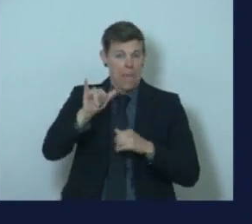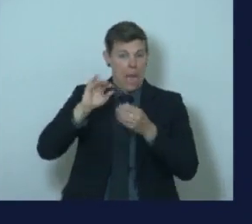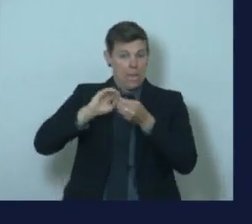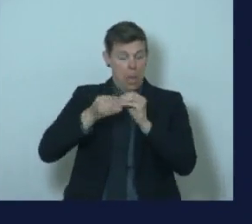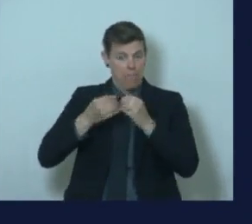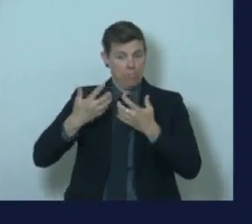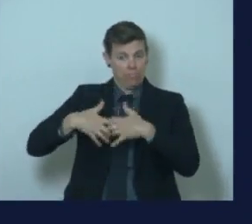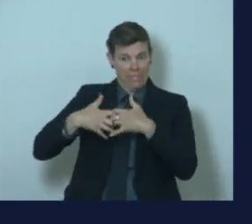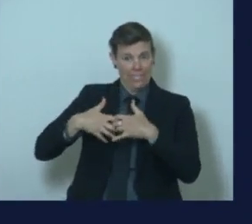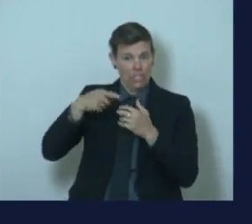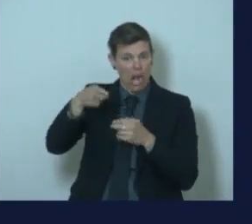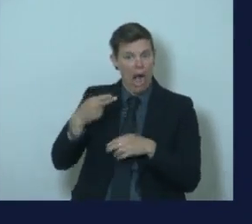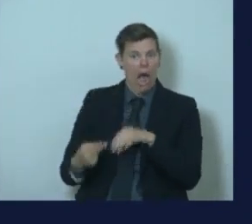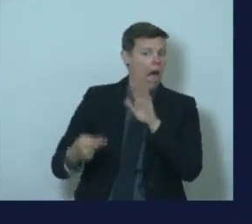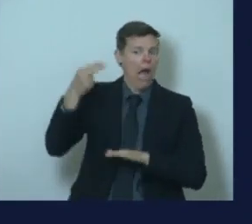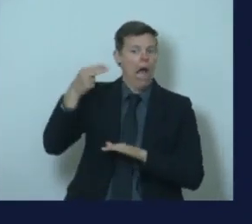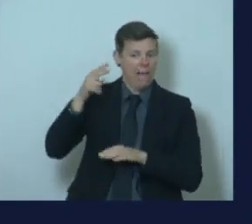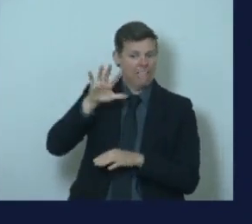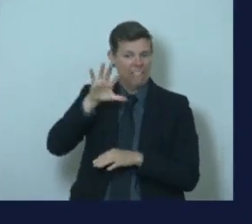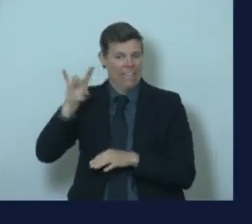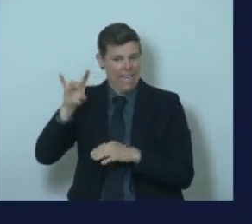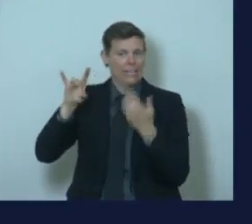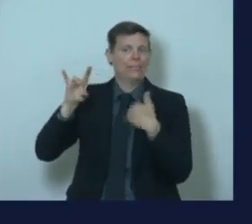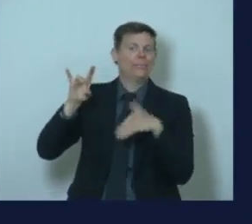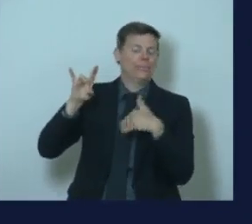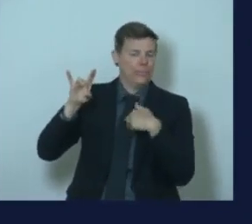THAT NUMBER IS HIGH WHEN COMPARED TO NATIONAL AVERAGES.